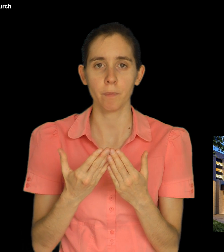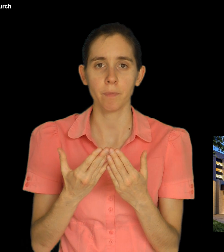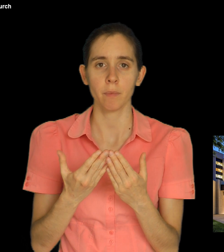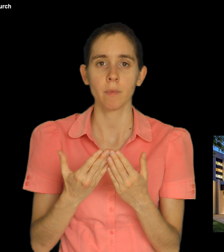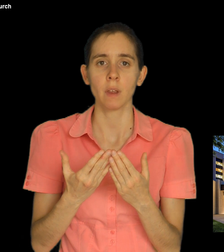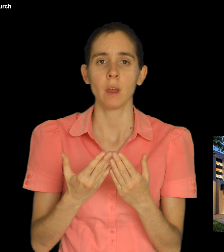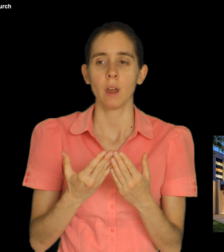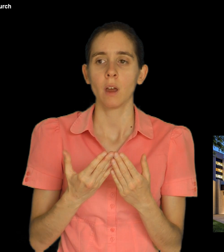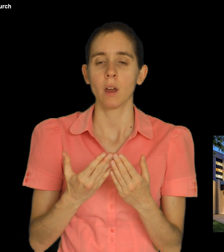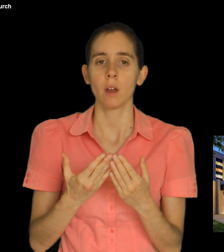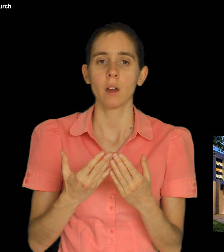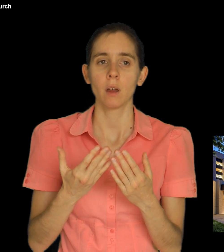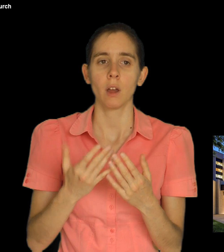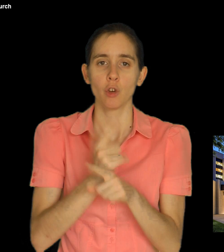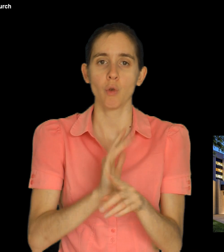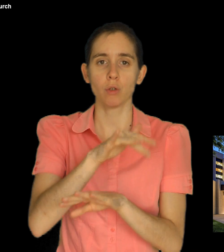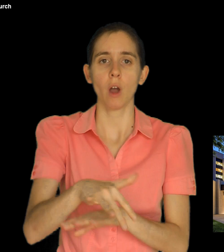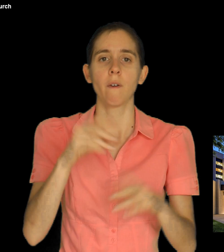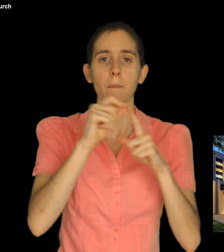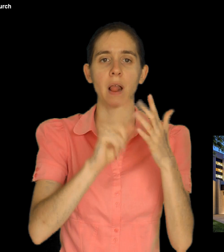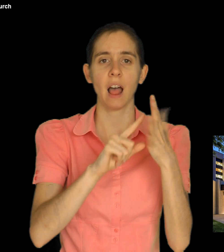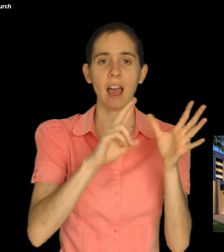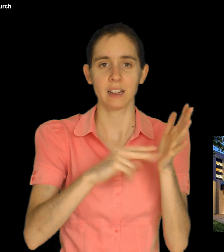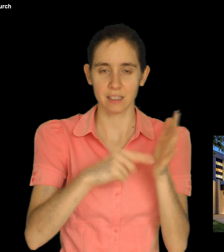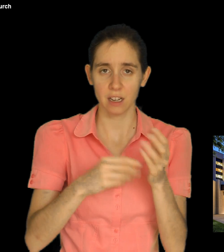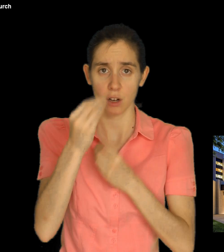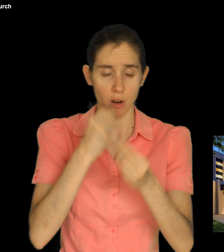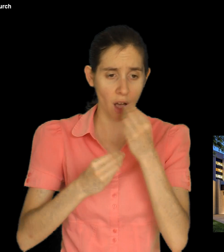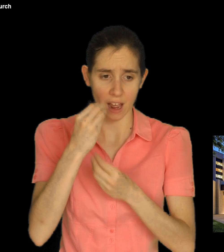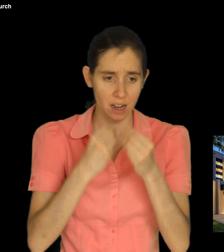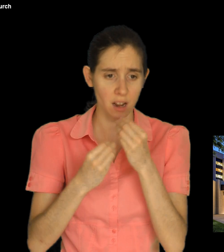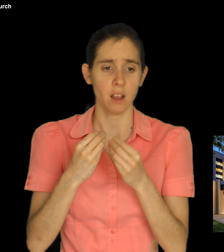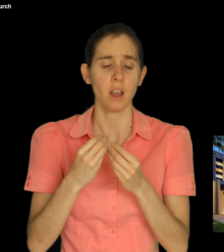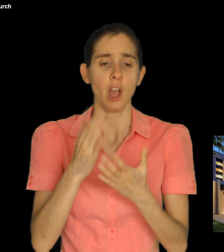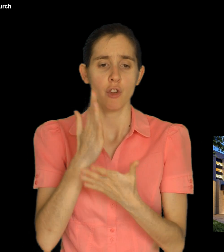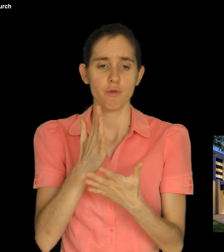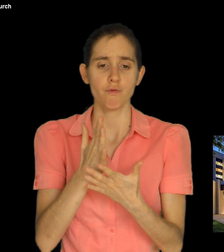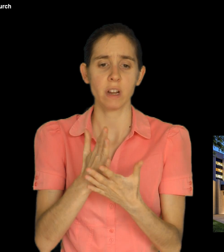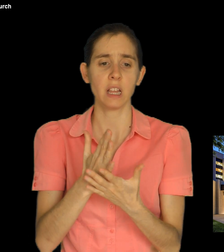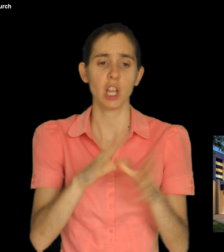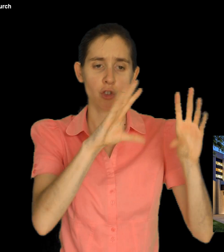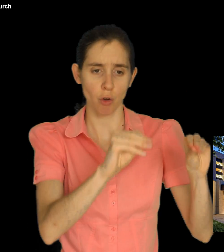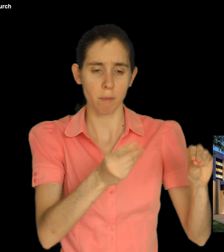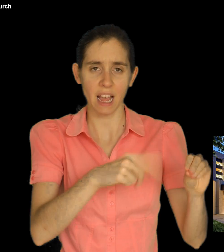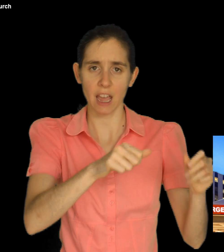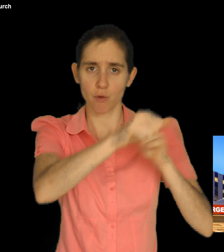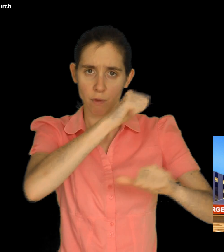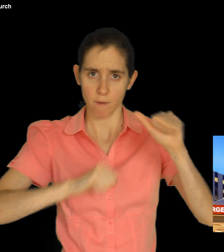as we have already learned, seems calculated to stop and reverse CAD. When